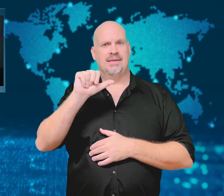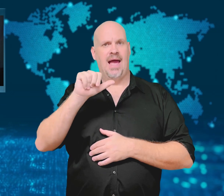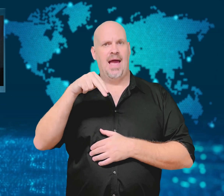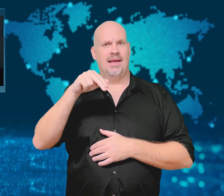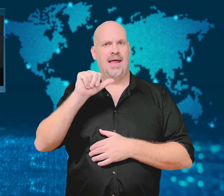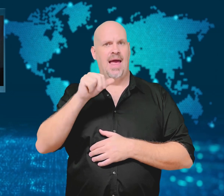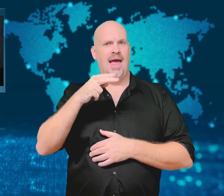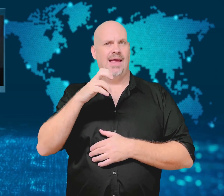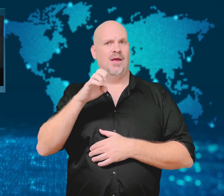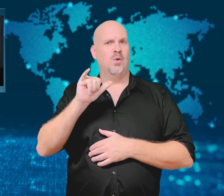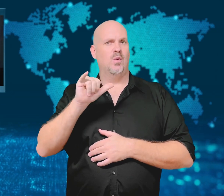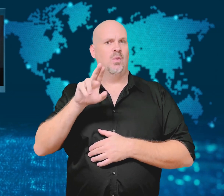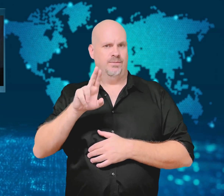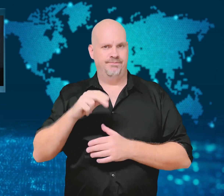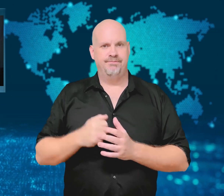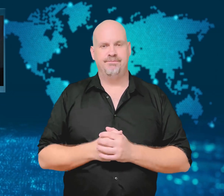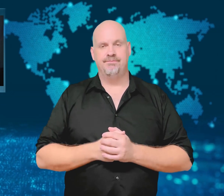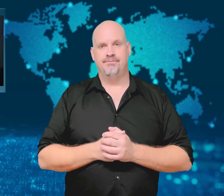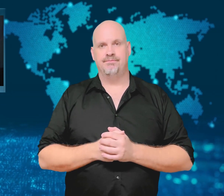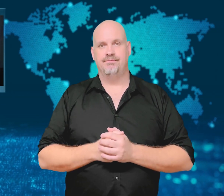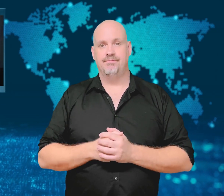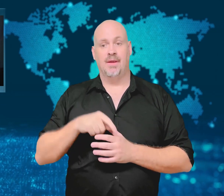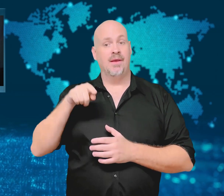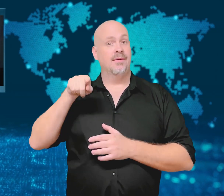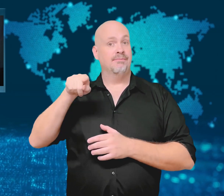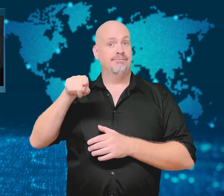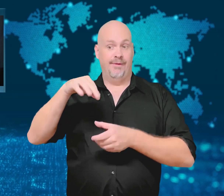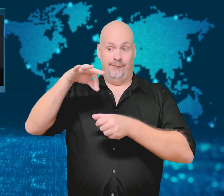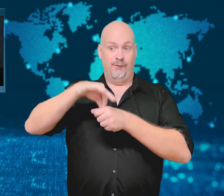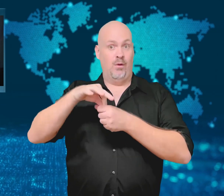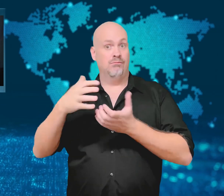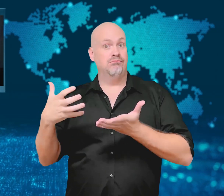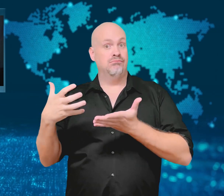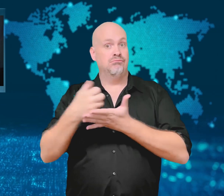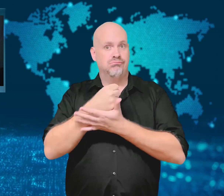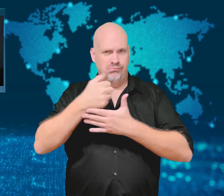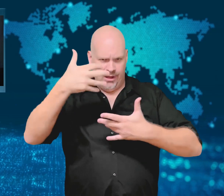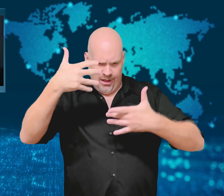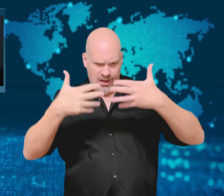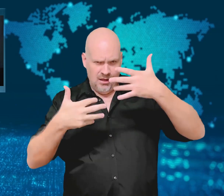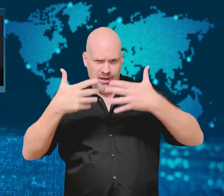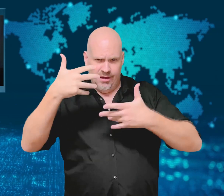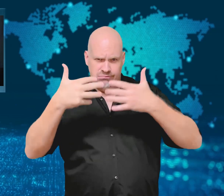The results will be certified over the next few days,